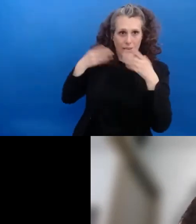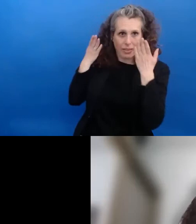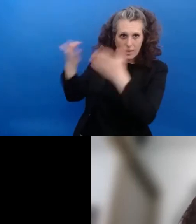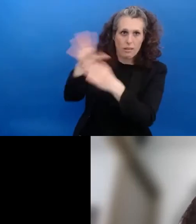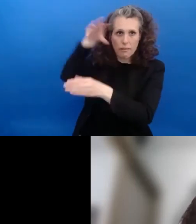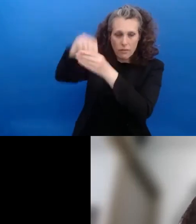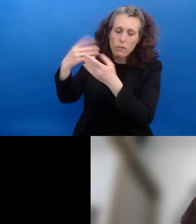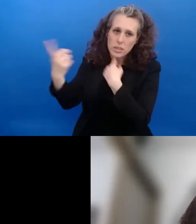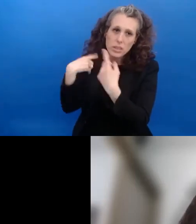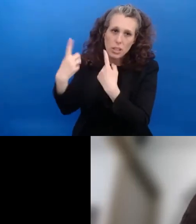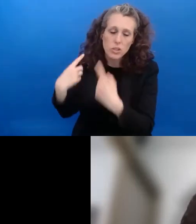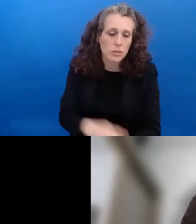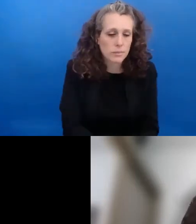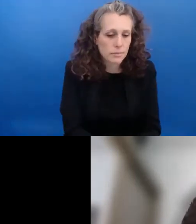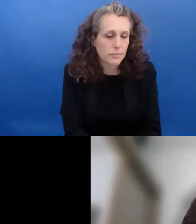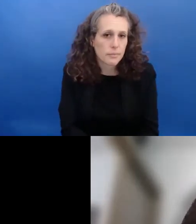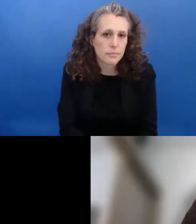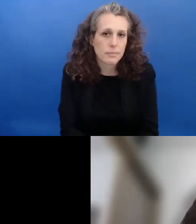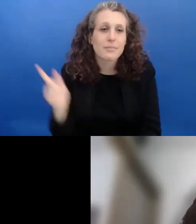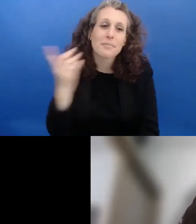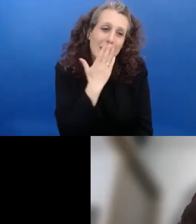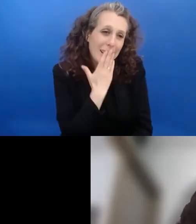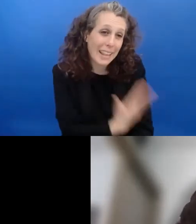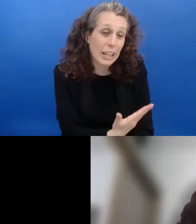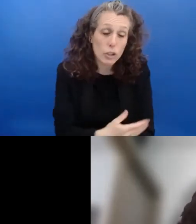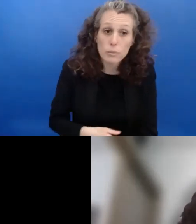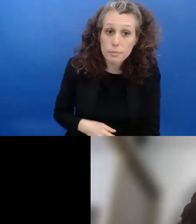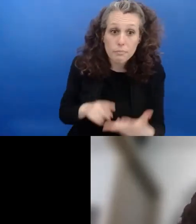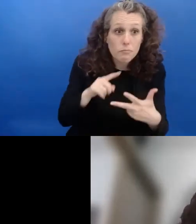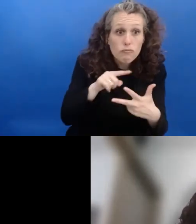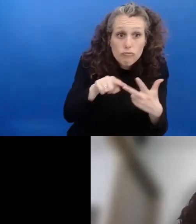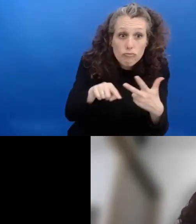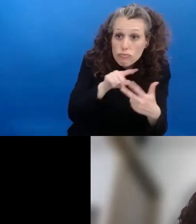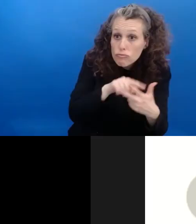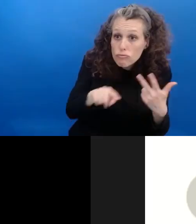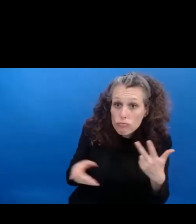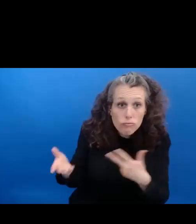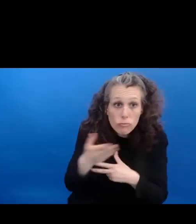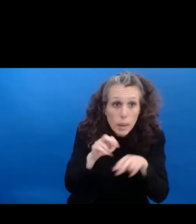thank you mohammed thank you manal anybody else of our friends of the panelists would like to answer